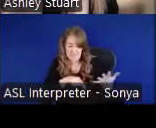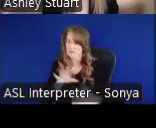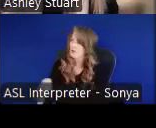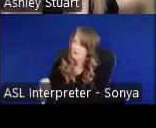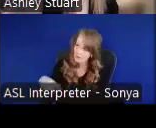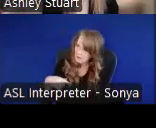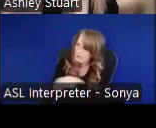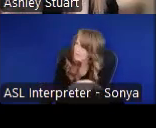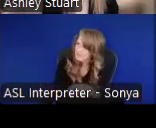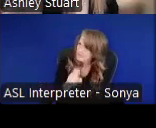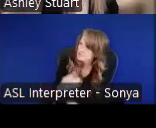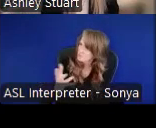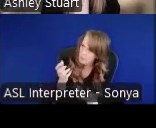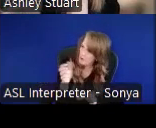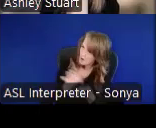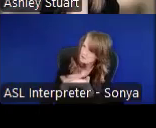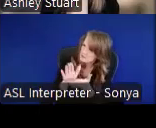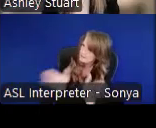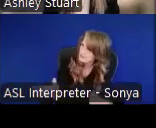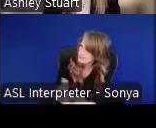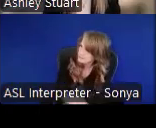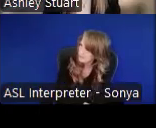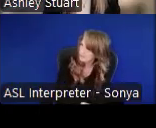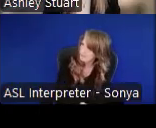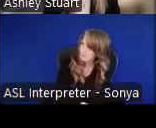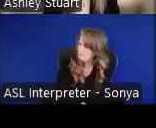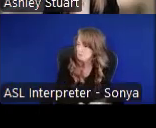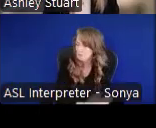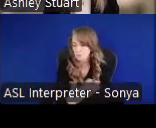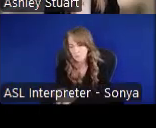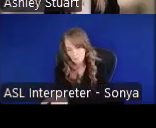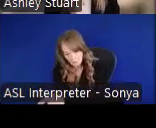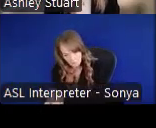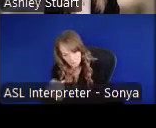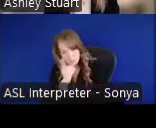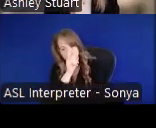to clean their room? Sure, in a perfect world, that would be